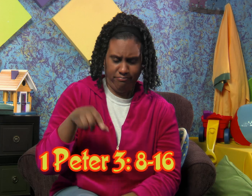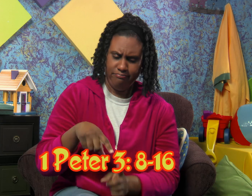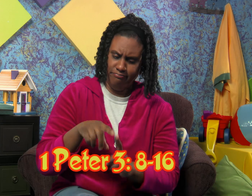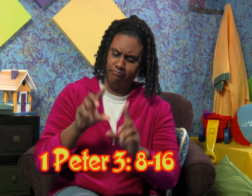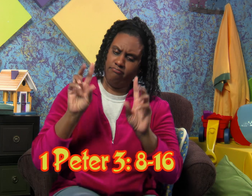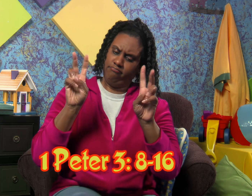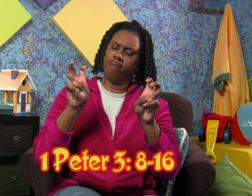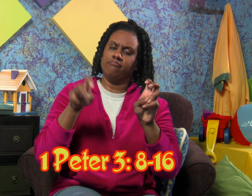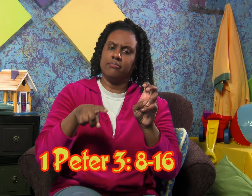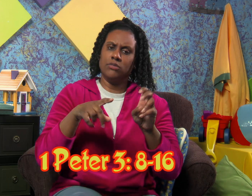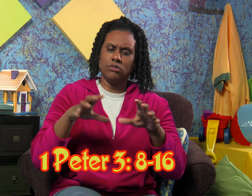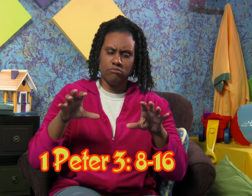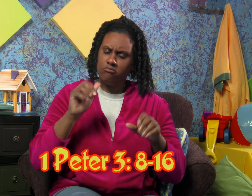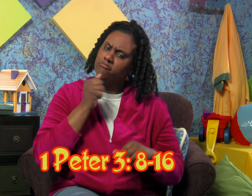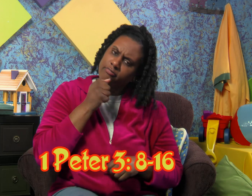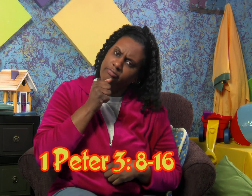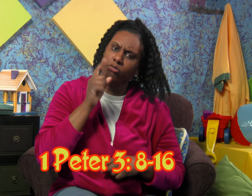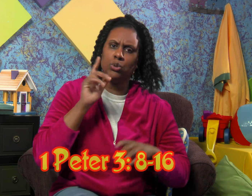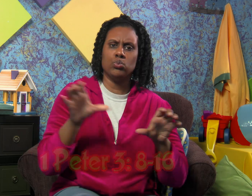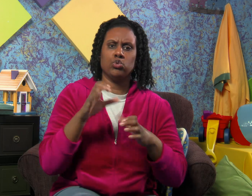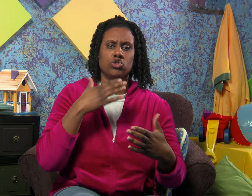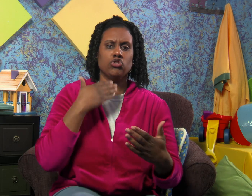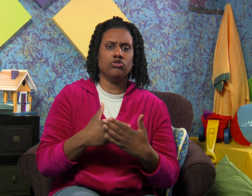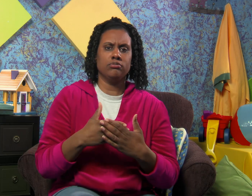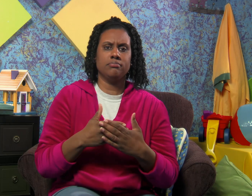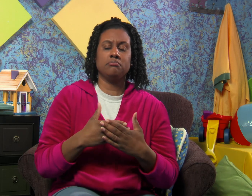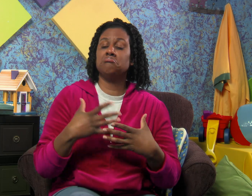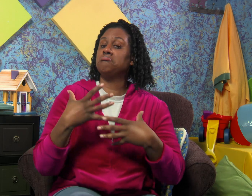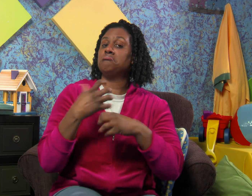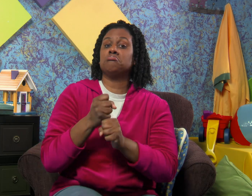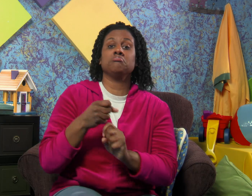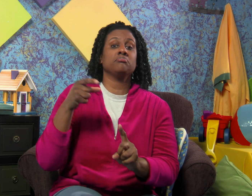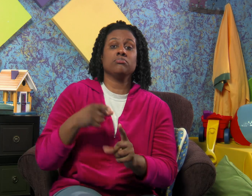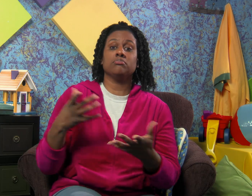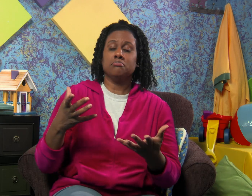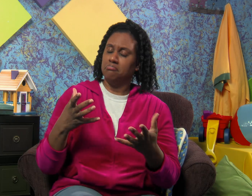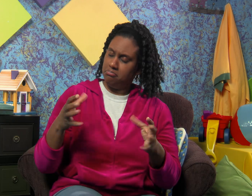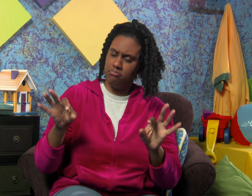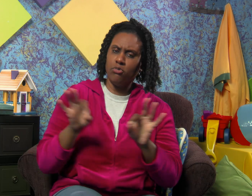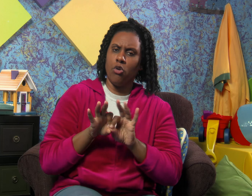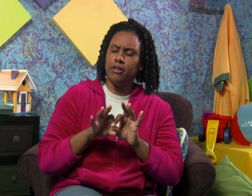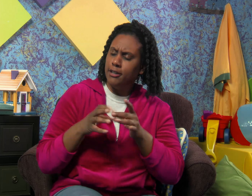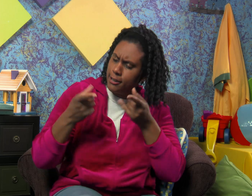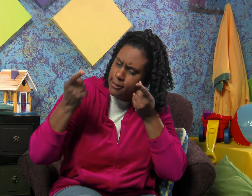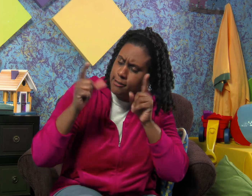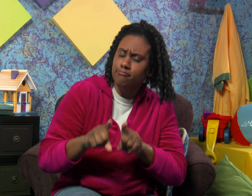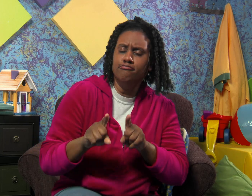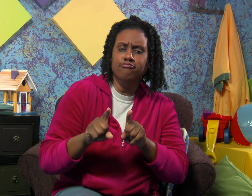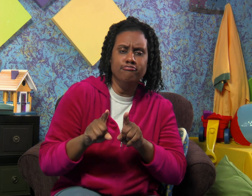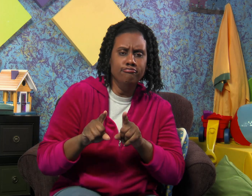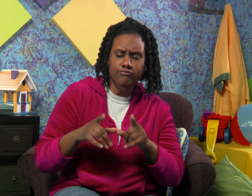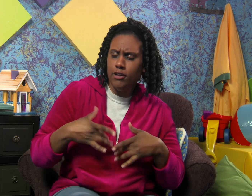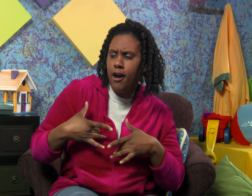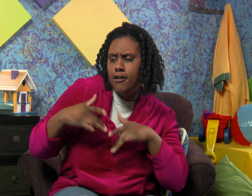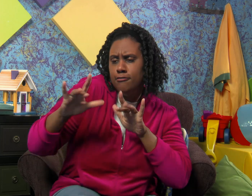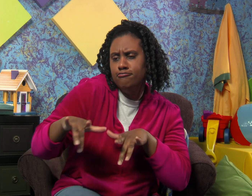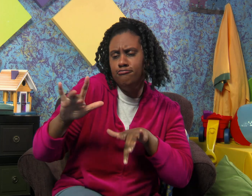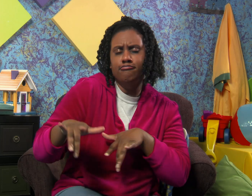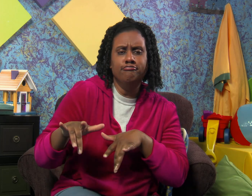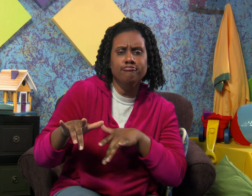THE TOPIC IS "SUFFER FOR DOING GOOD." IN SUMMARY, IT MEANS IT'S IMPORTANT TO THINK ALIKE,